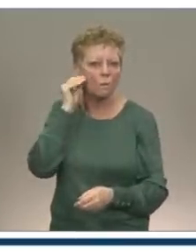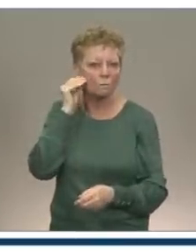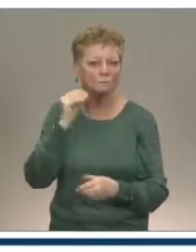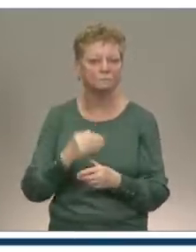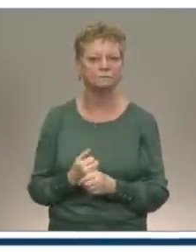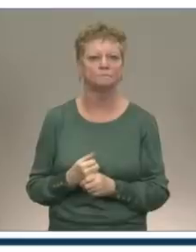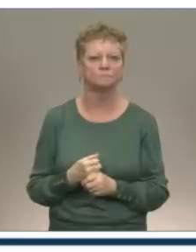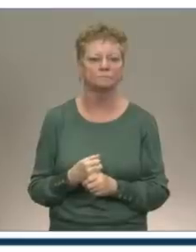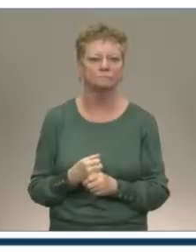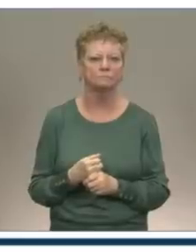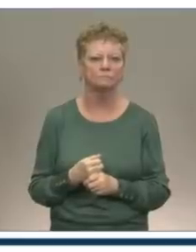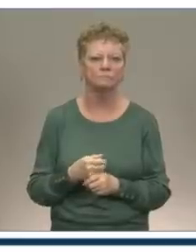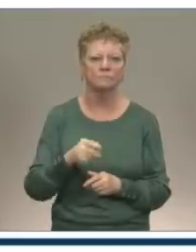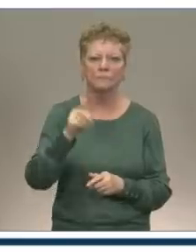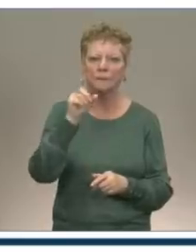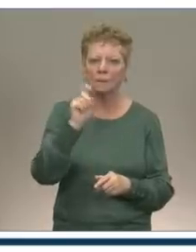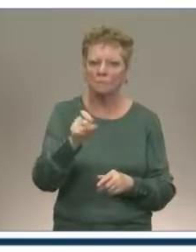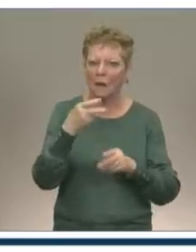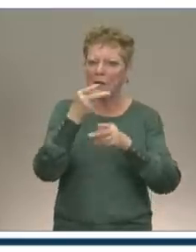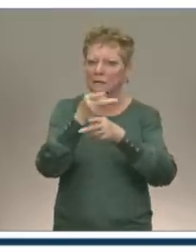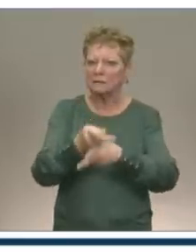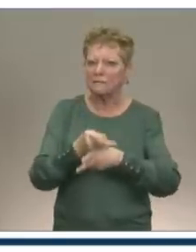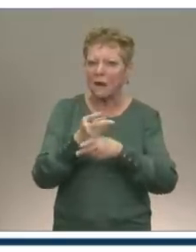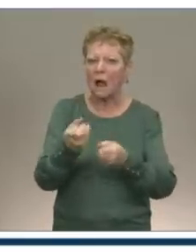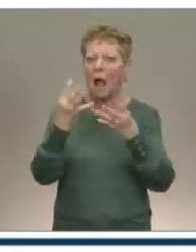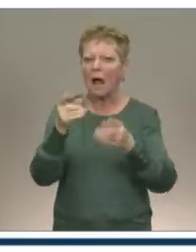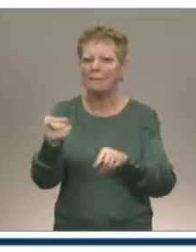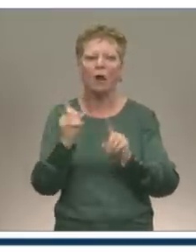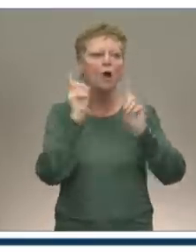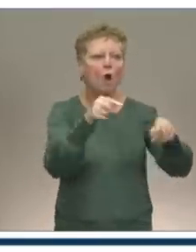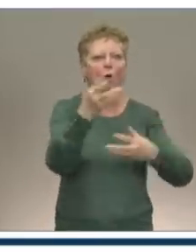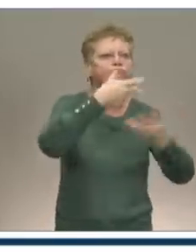and be careful about the number of social events you attend and the number of close